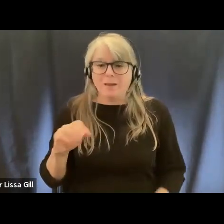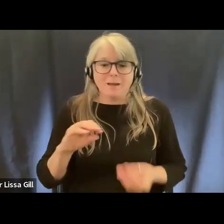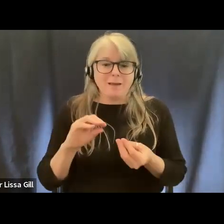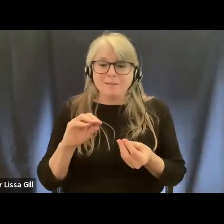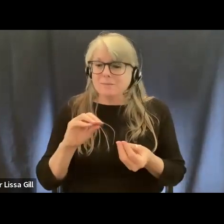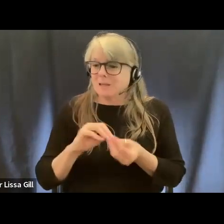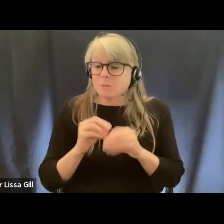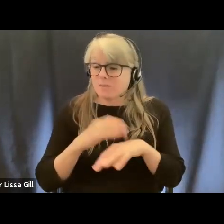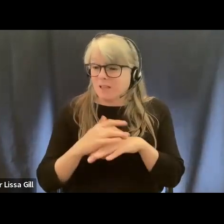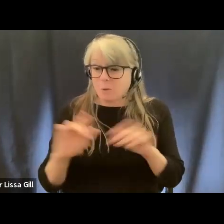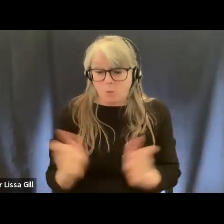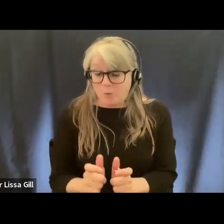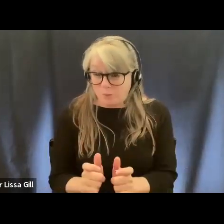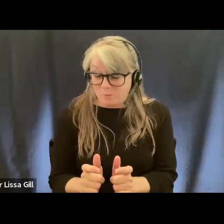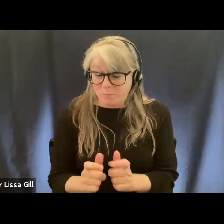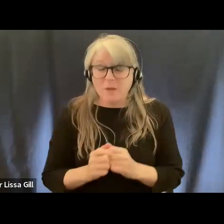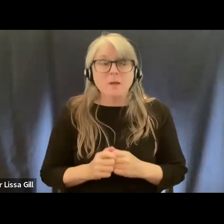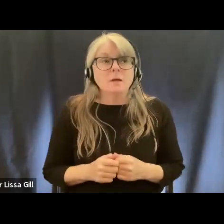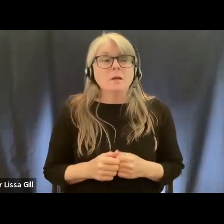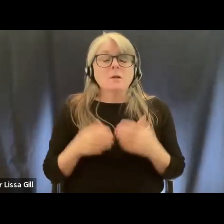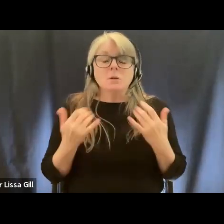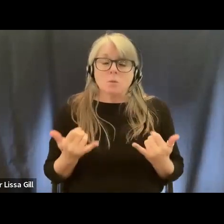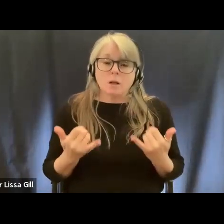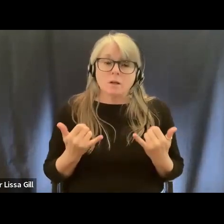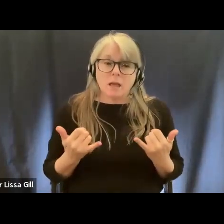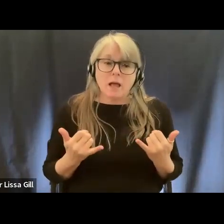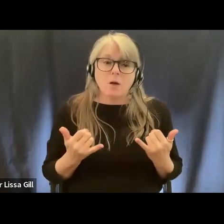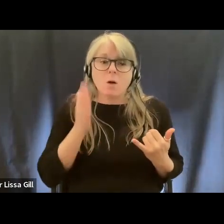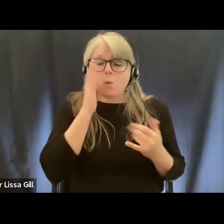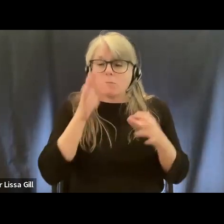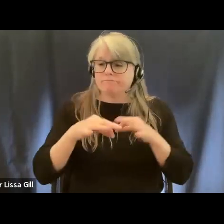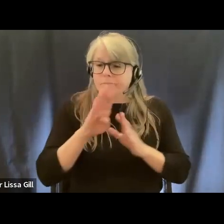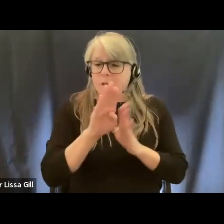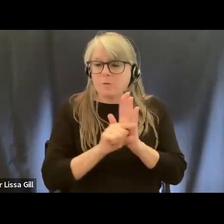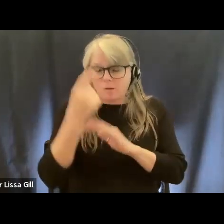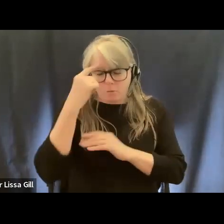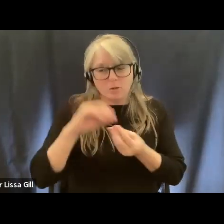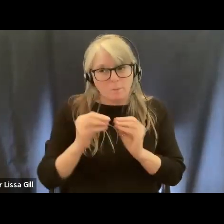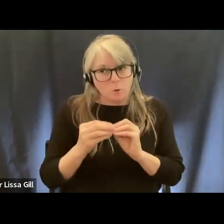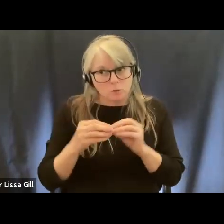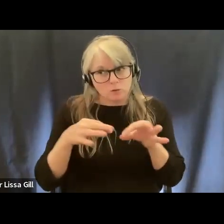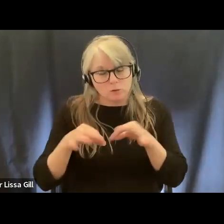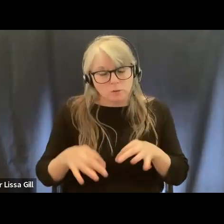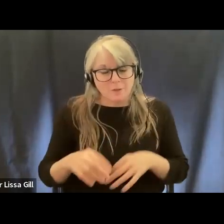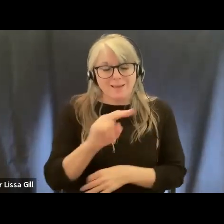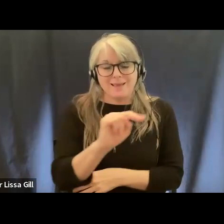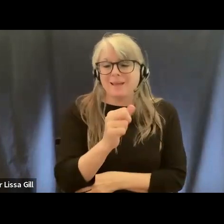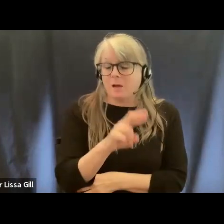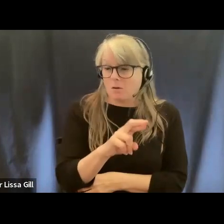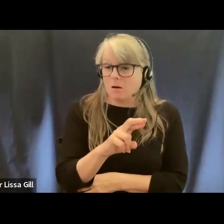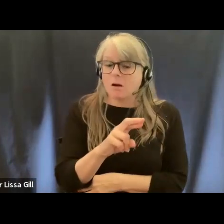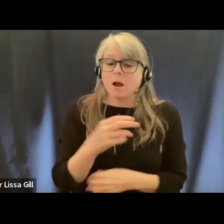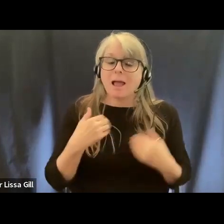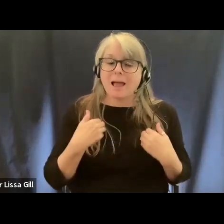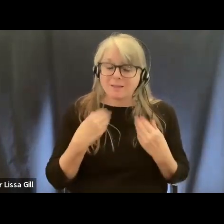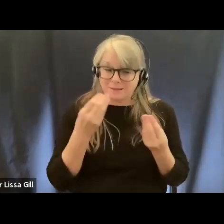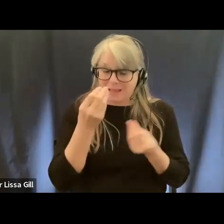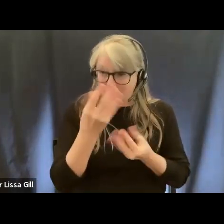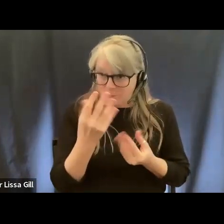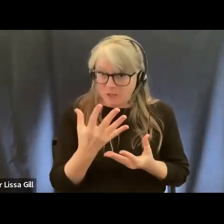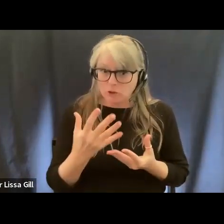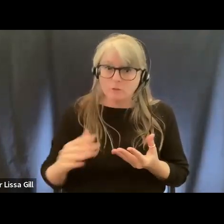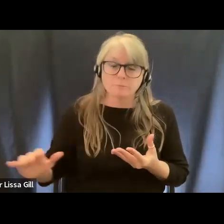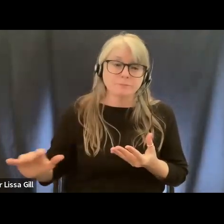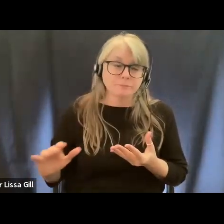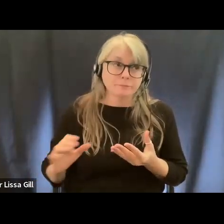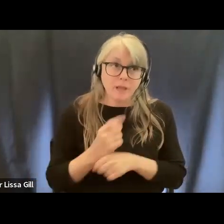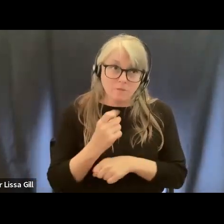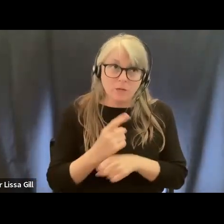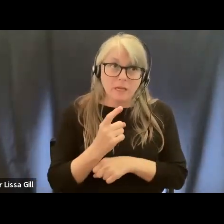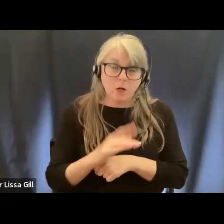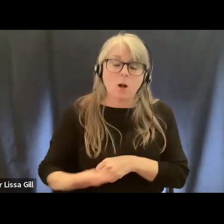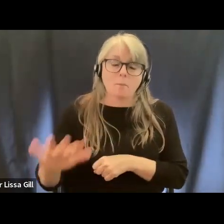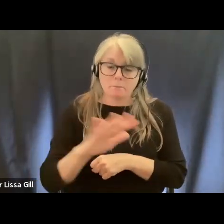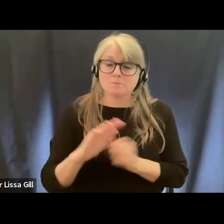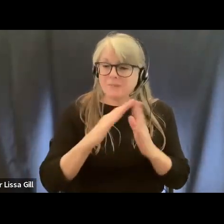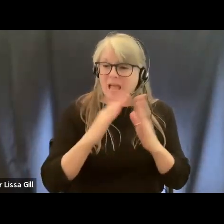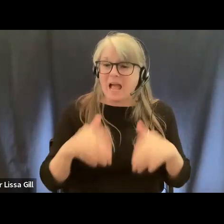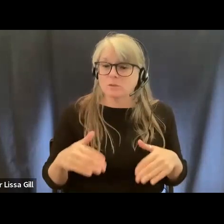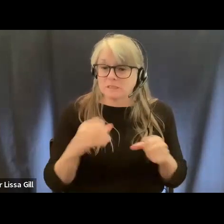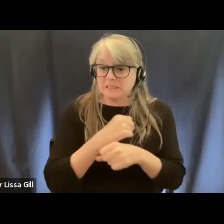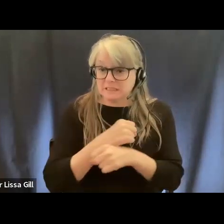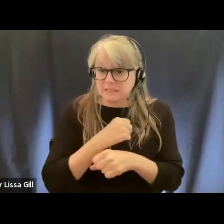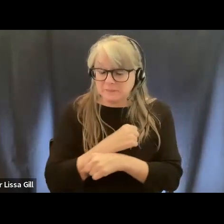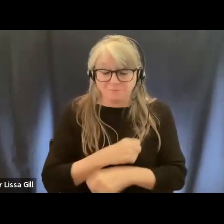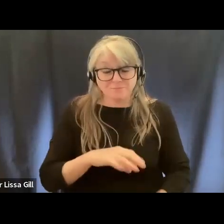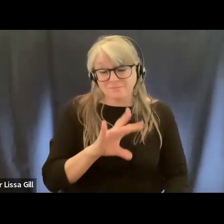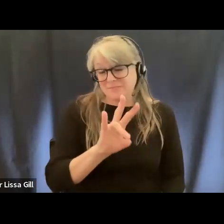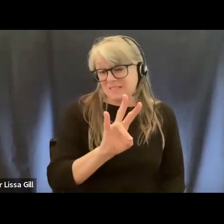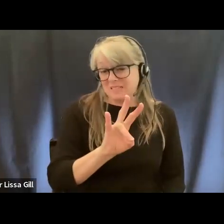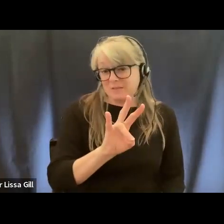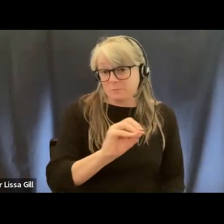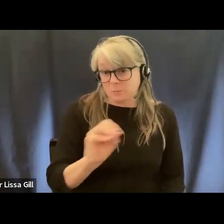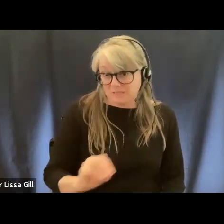So right now I'm gonna give you a little background for the numbers. NAR puts together information across each year about housing statistics and 7% of the generation right now.